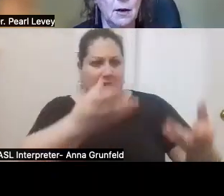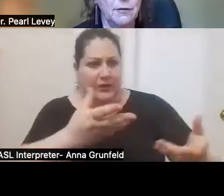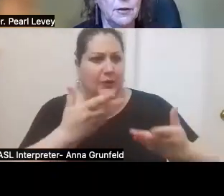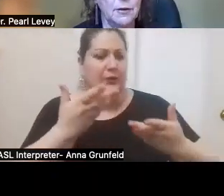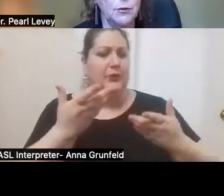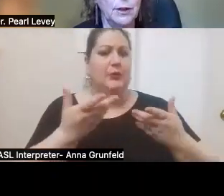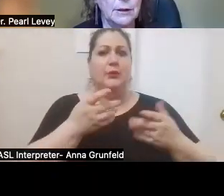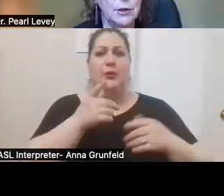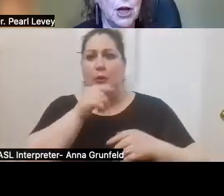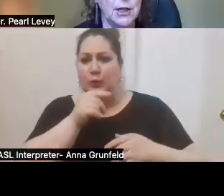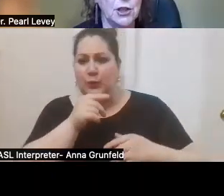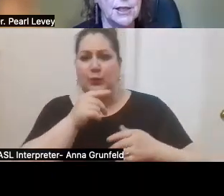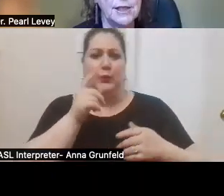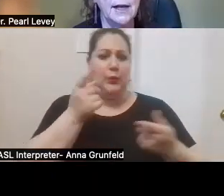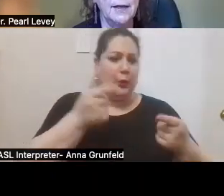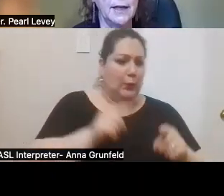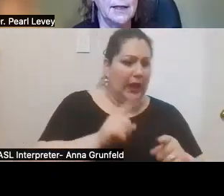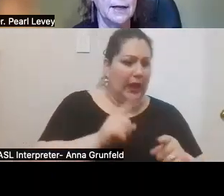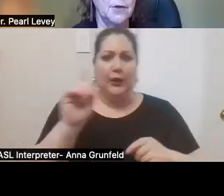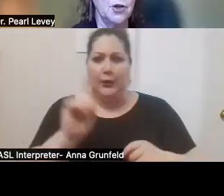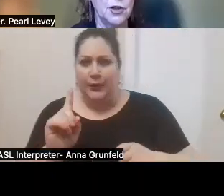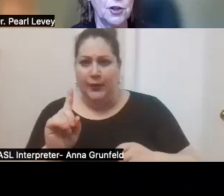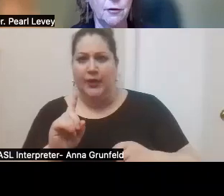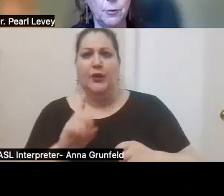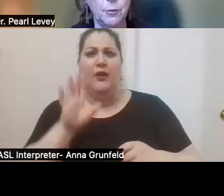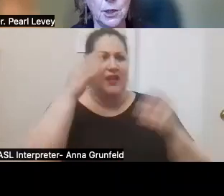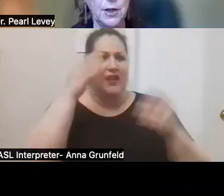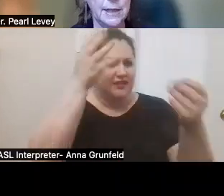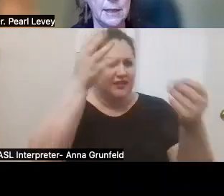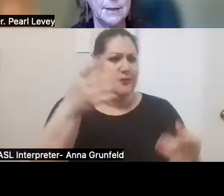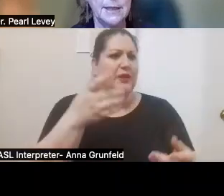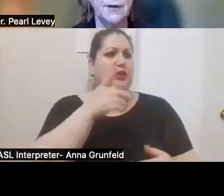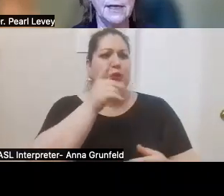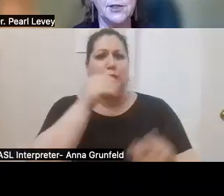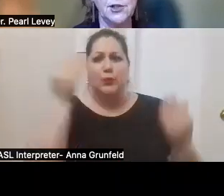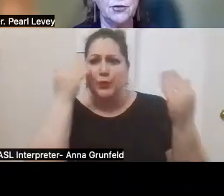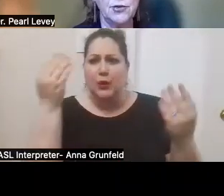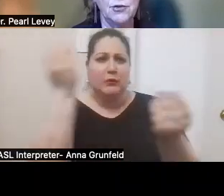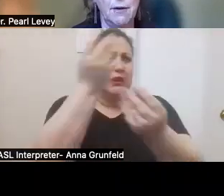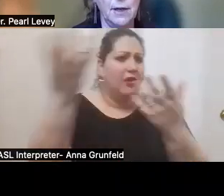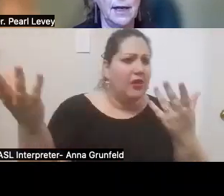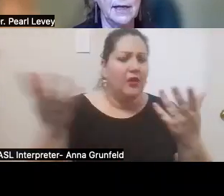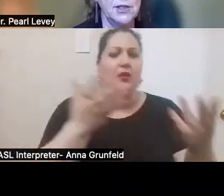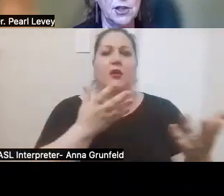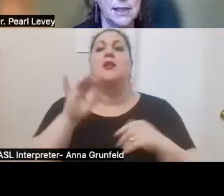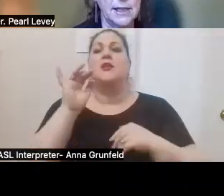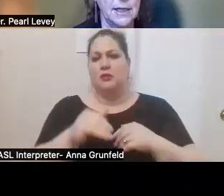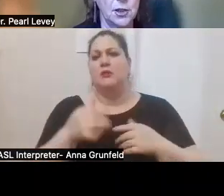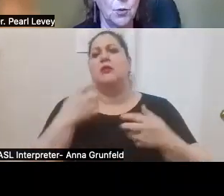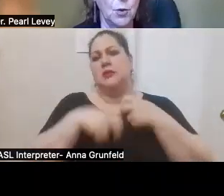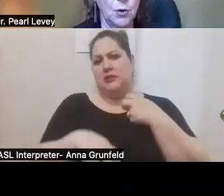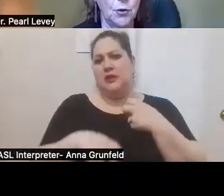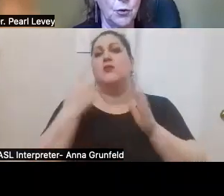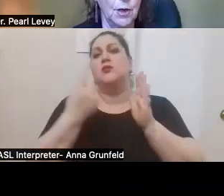These are often real challenges that learners often bring to their accessibility, advise it to navigate and to discuss and to work through.